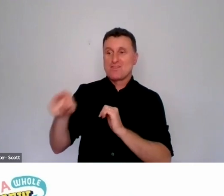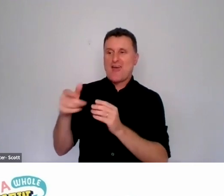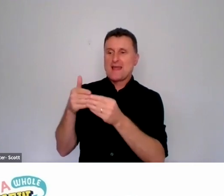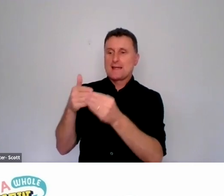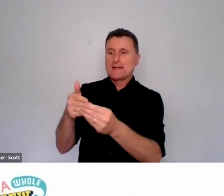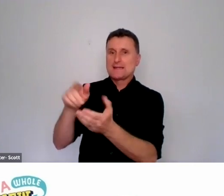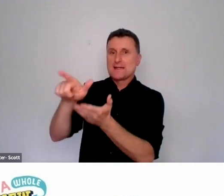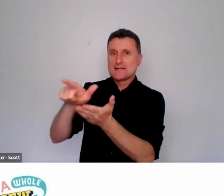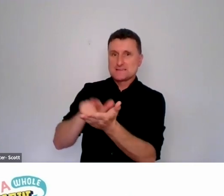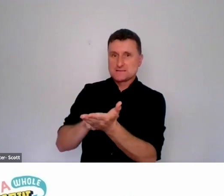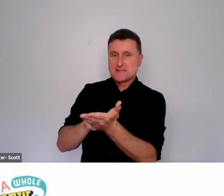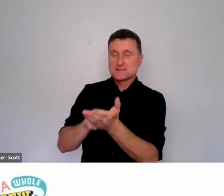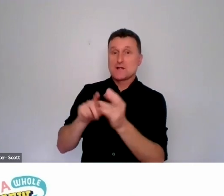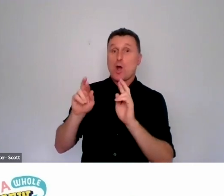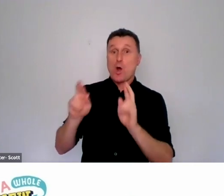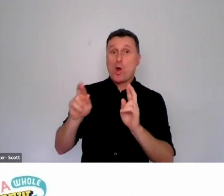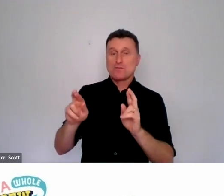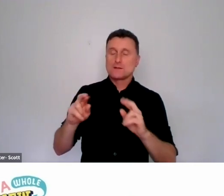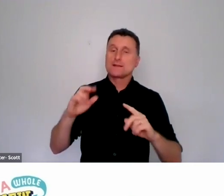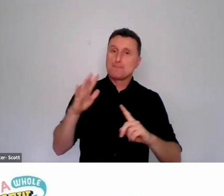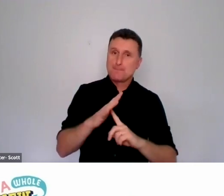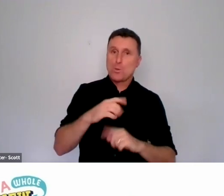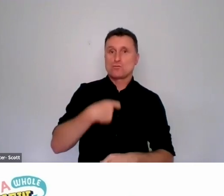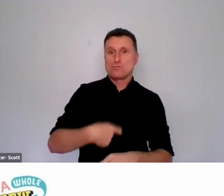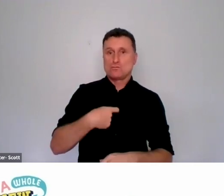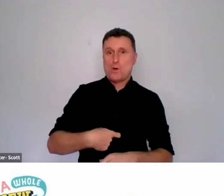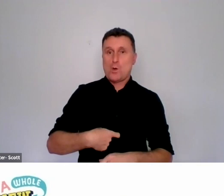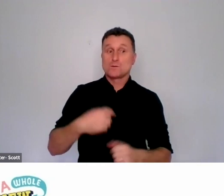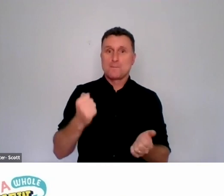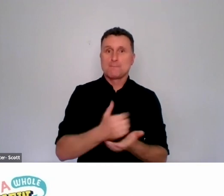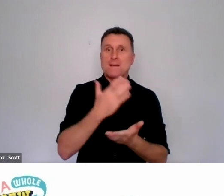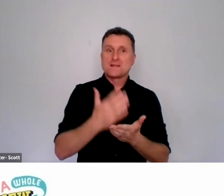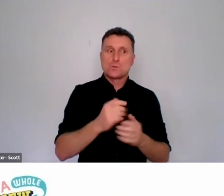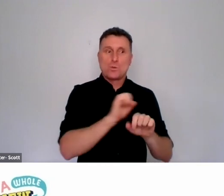We’ll have a key role in making sure that we bring the perspectives of